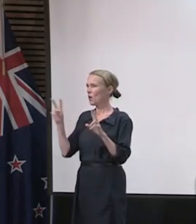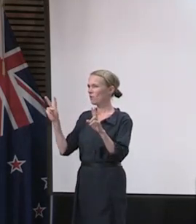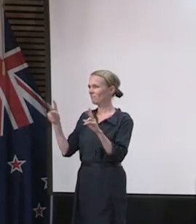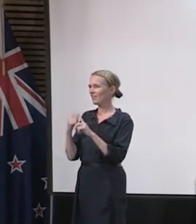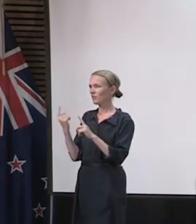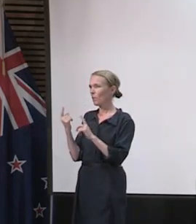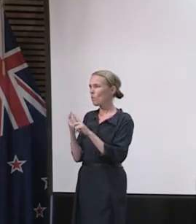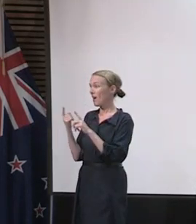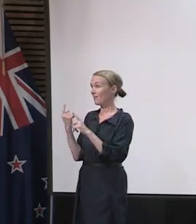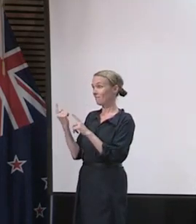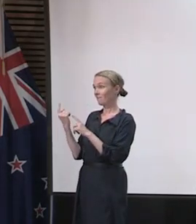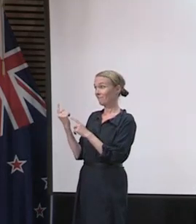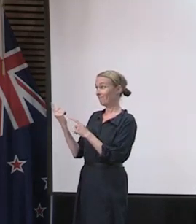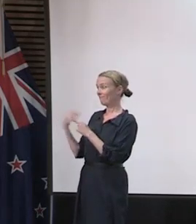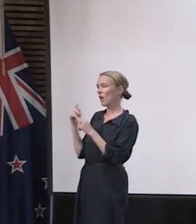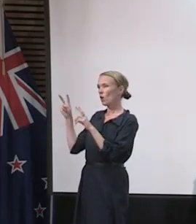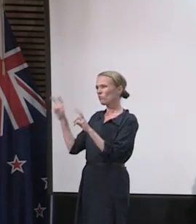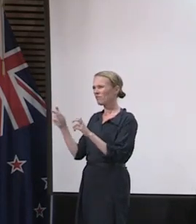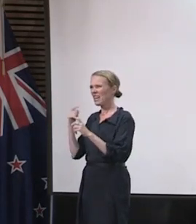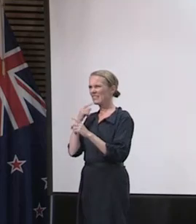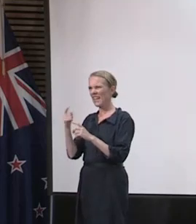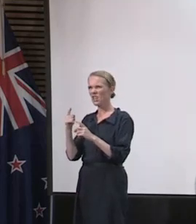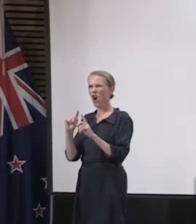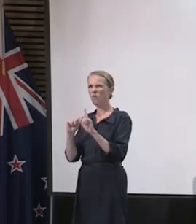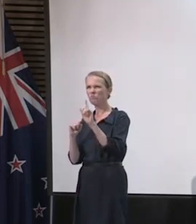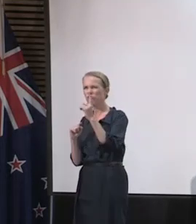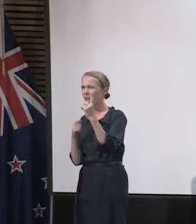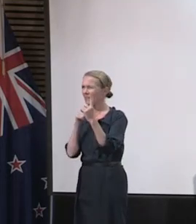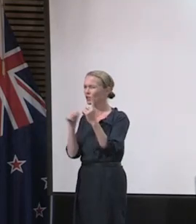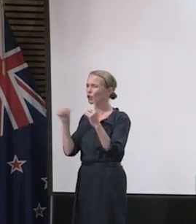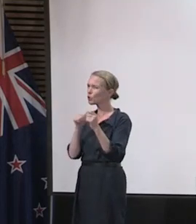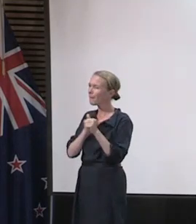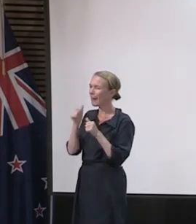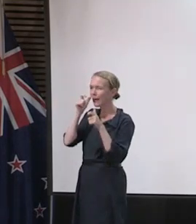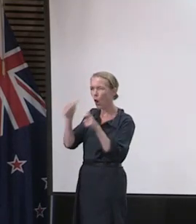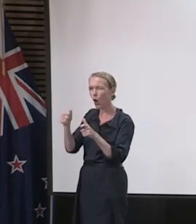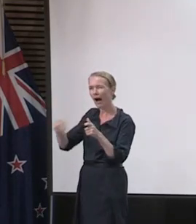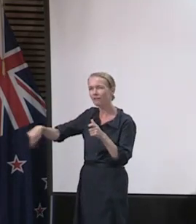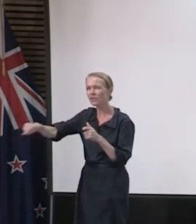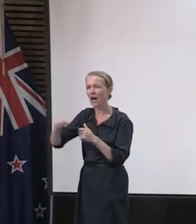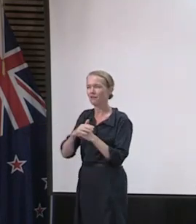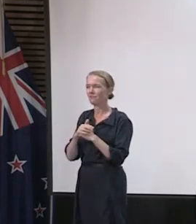not how we see ourselves or the country. I have no idea what the Prime Minister is not